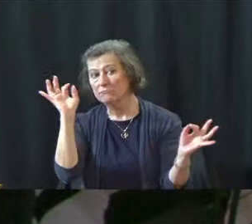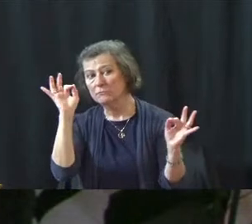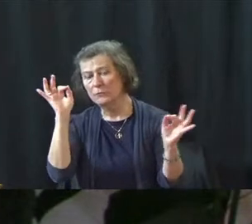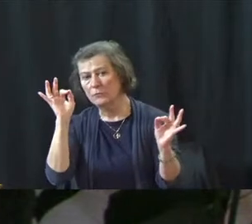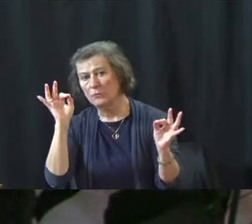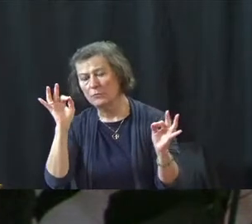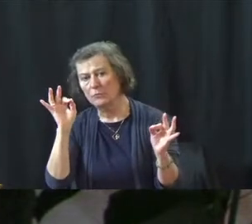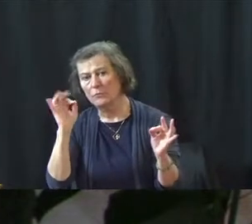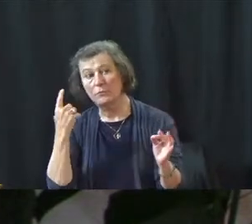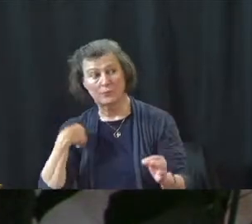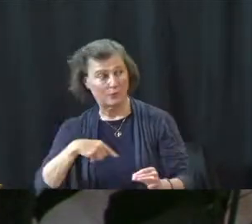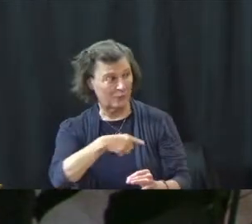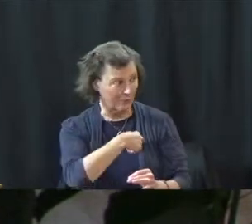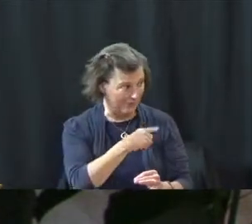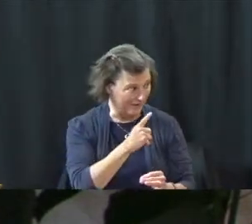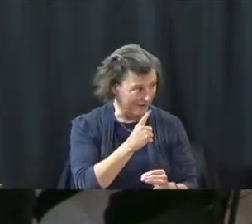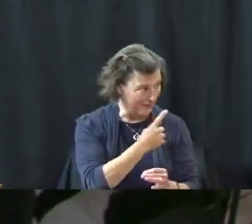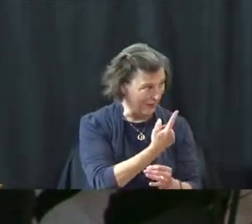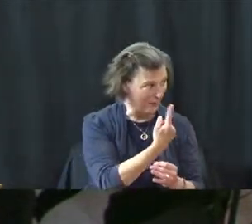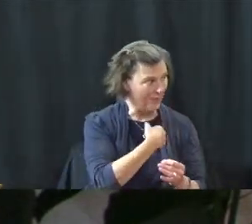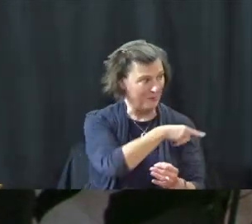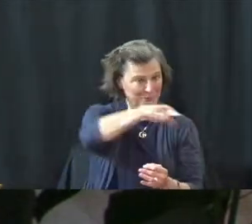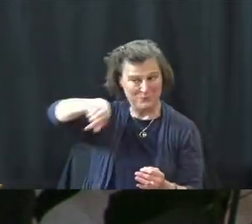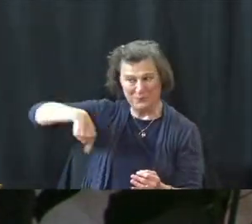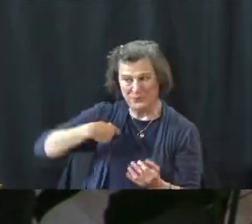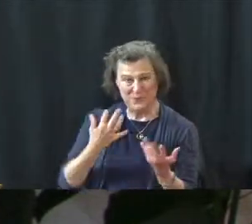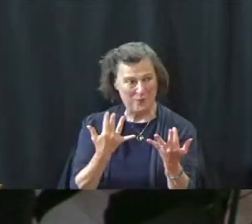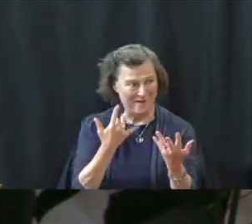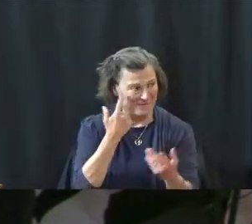We are the ones we have been waiting for.